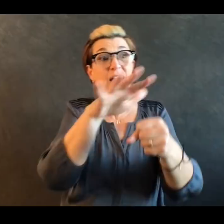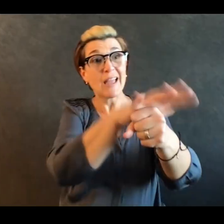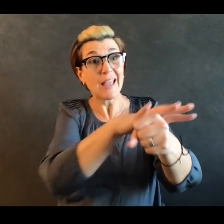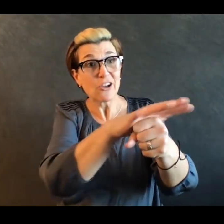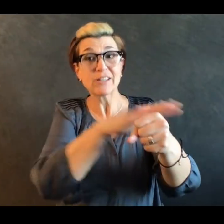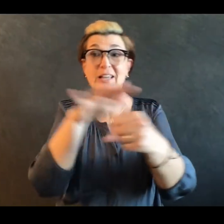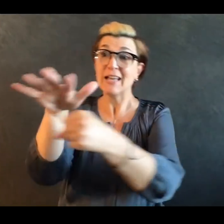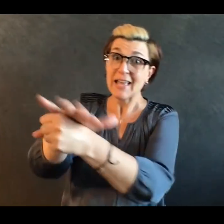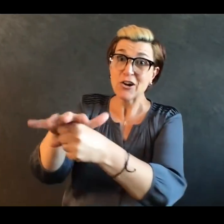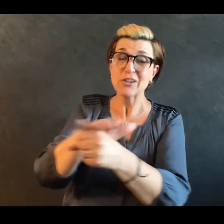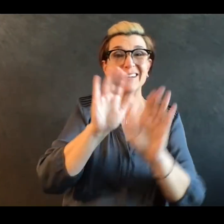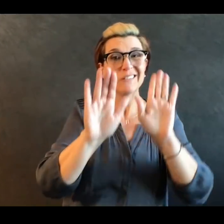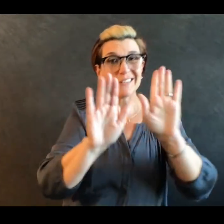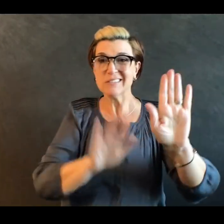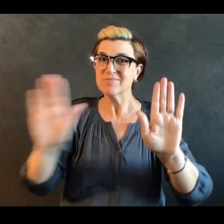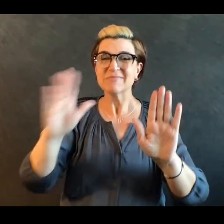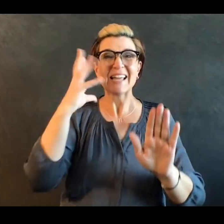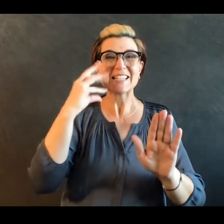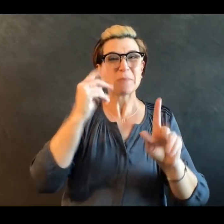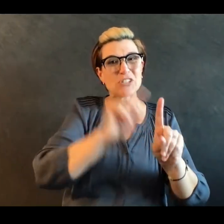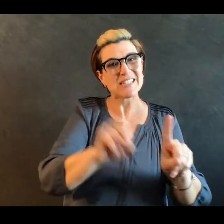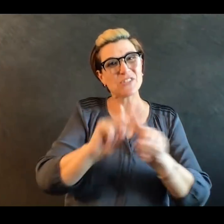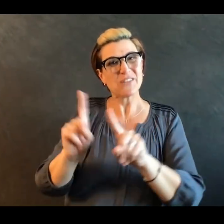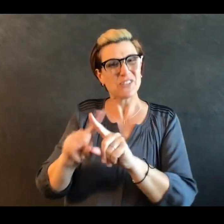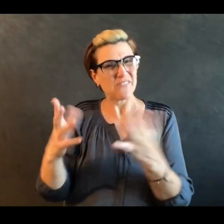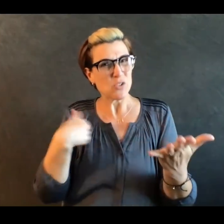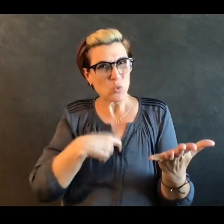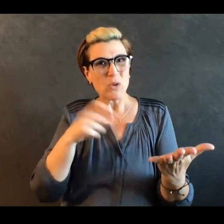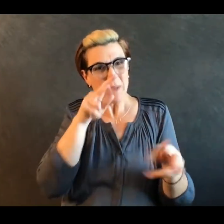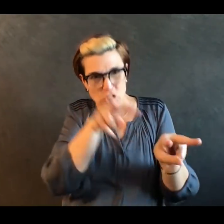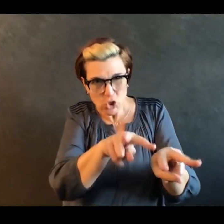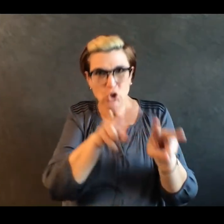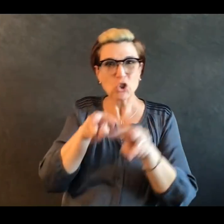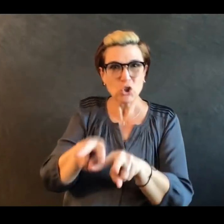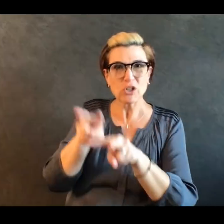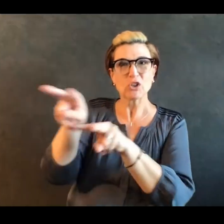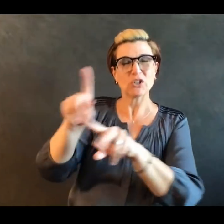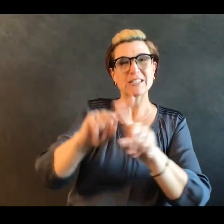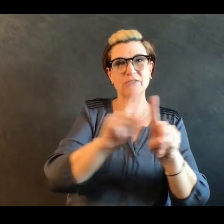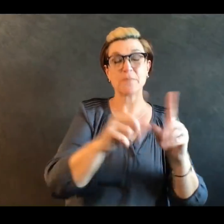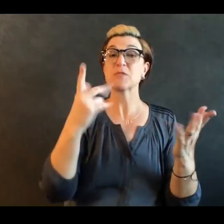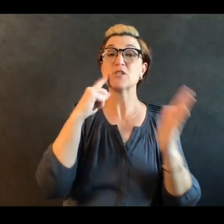are different we have some states like California and Washington State Oregon